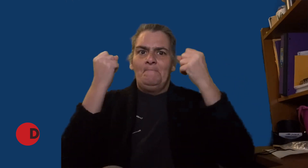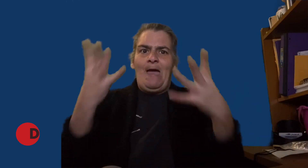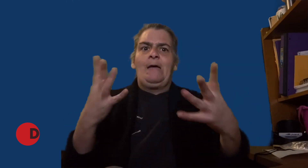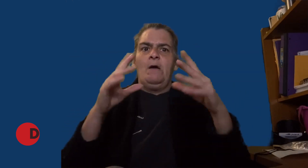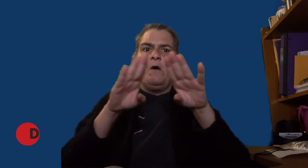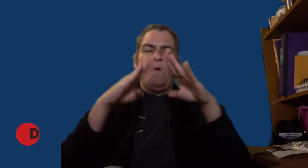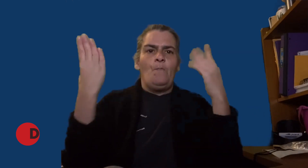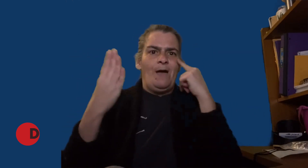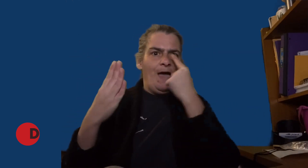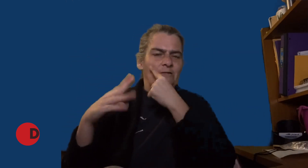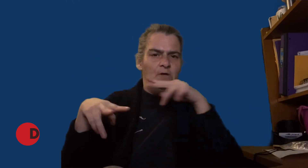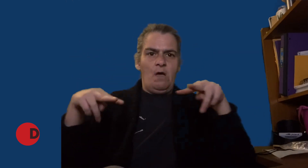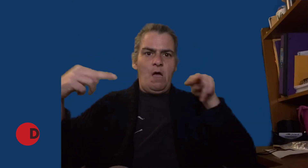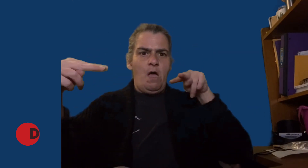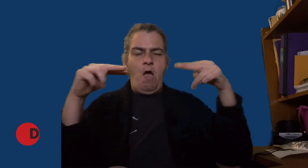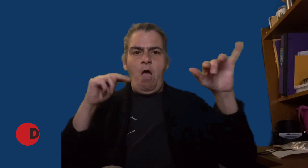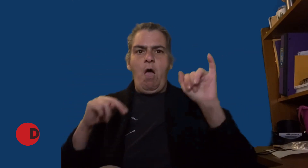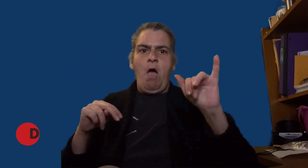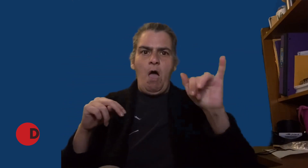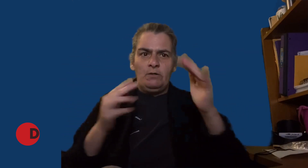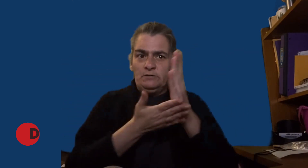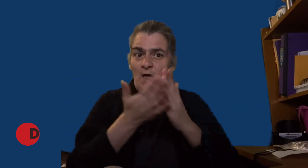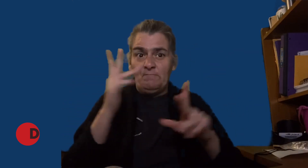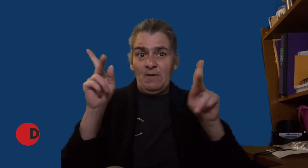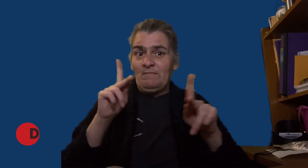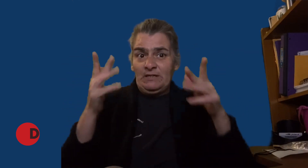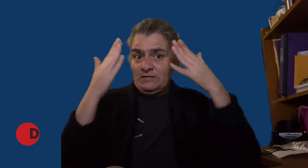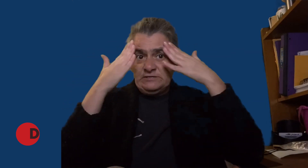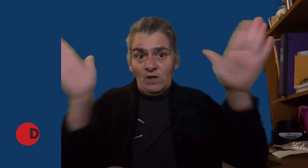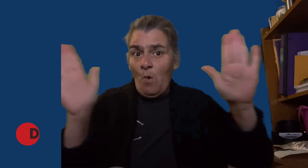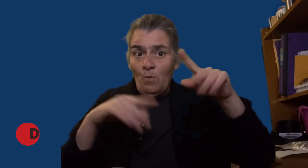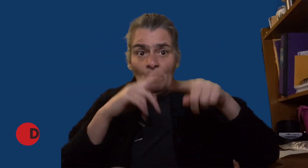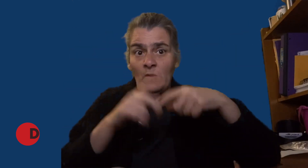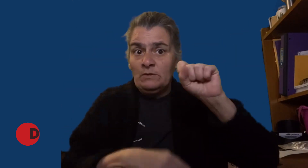Each province, British Columbia and Alberta will be sending